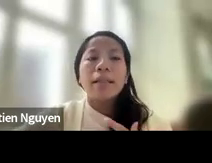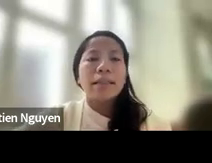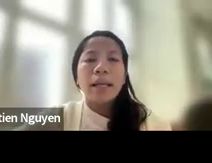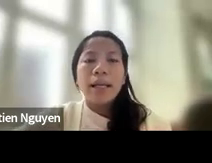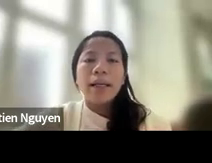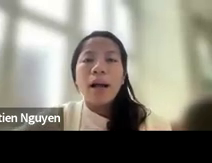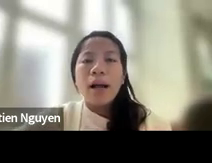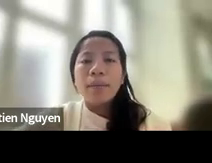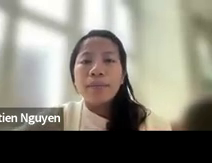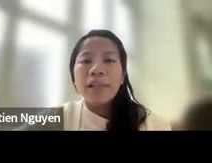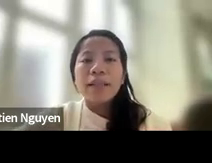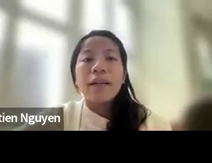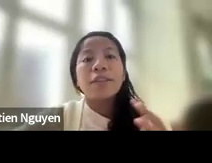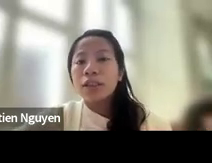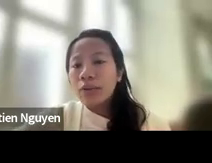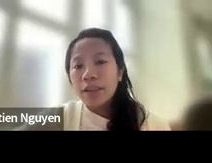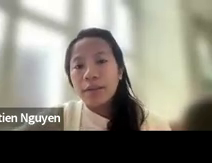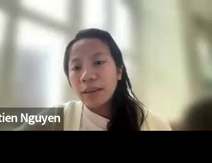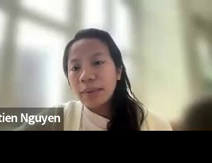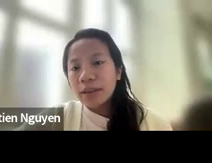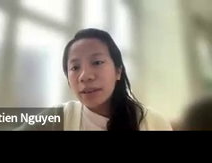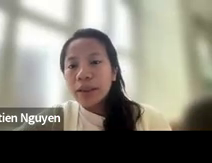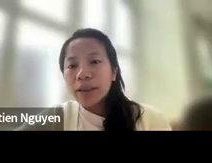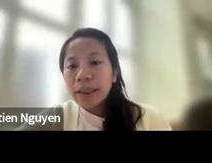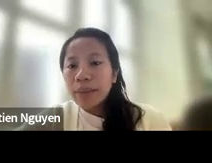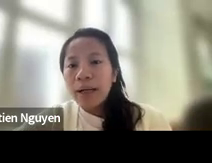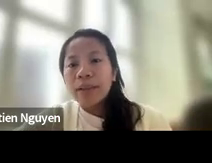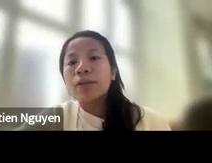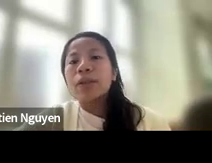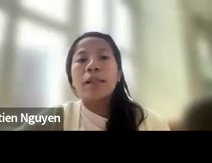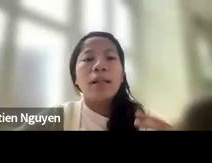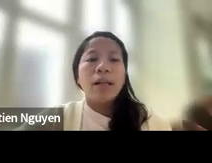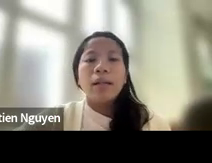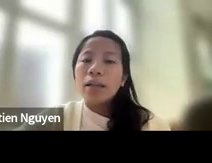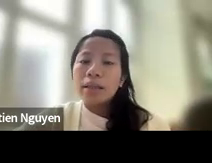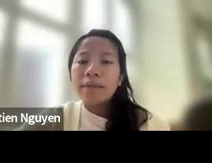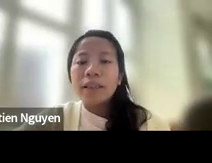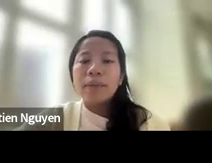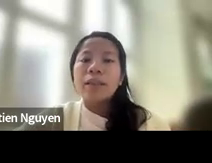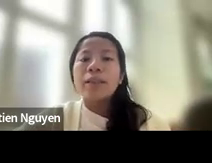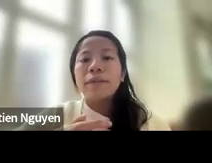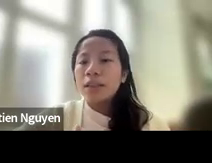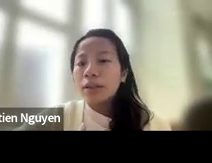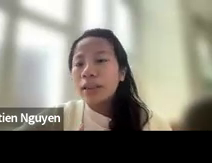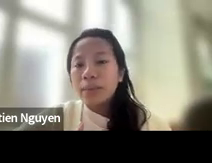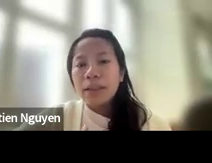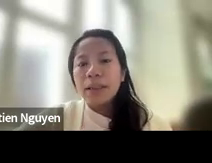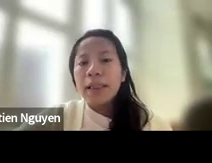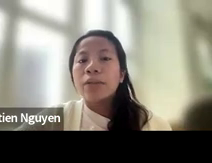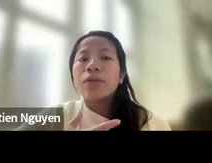disability. Because when we speak about disability, there is a diverse range of disability we can speak about, including